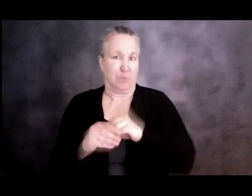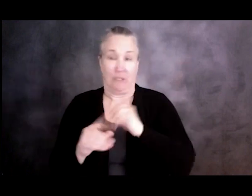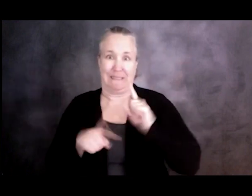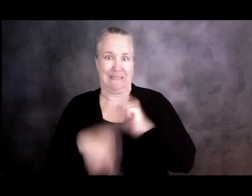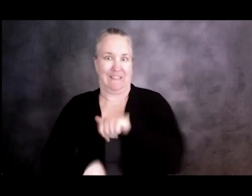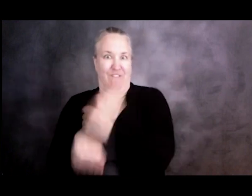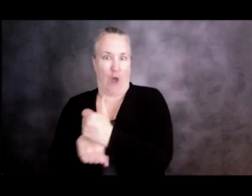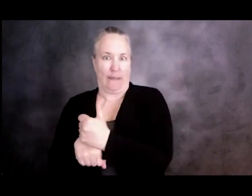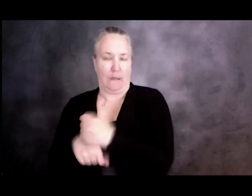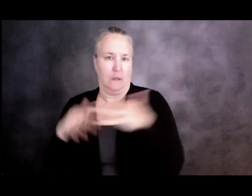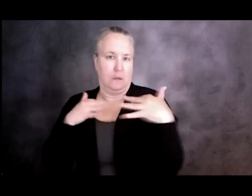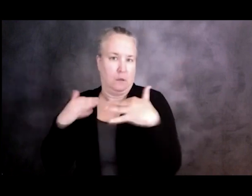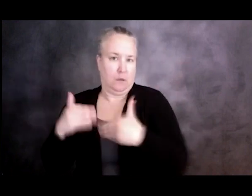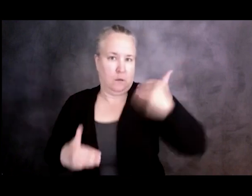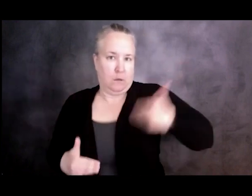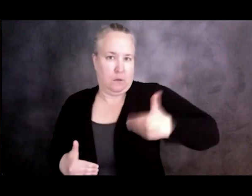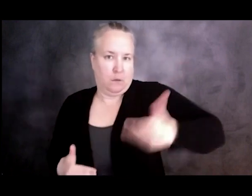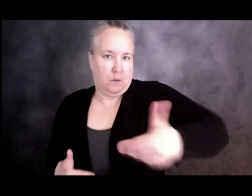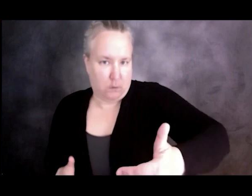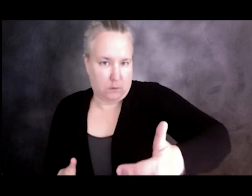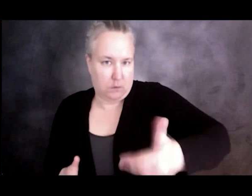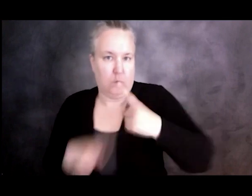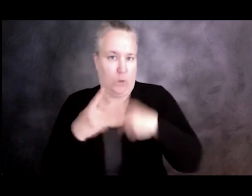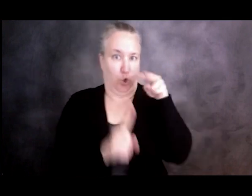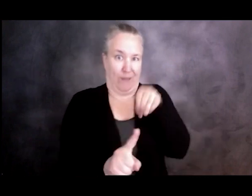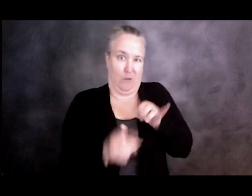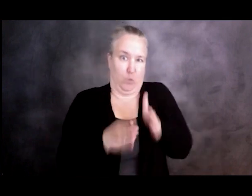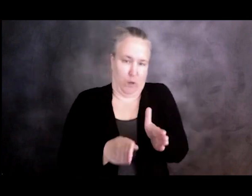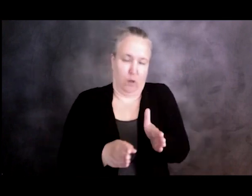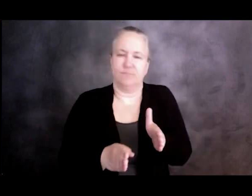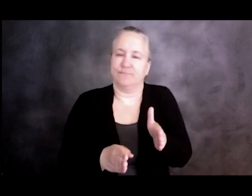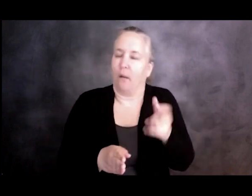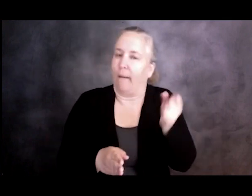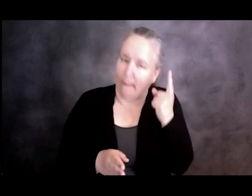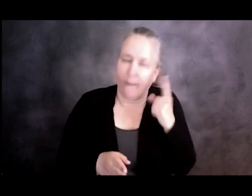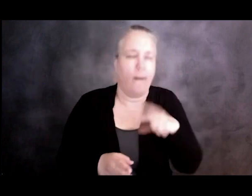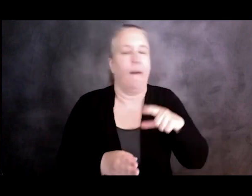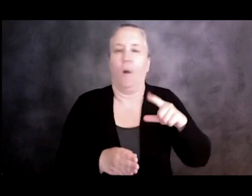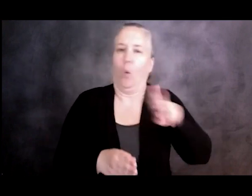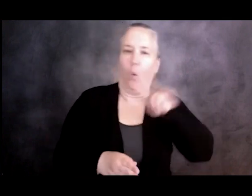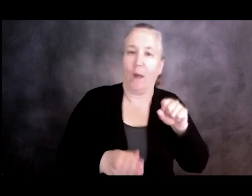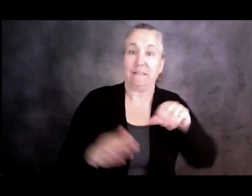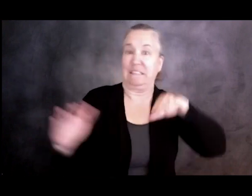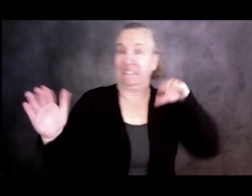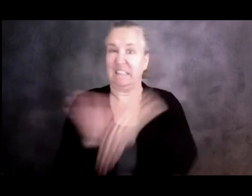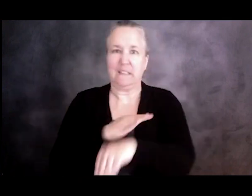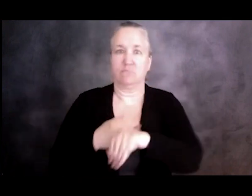And if we think about it in that fashion, it makes complete sense that the United States went into Indochina and took over the French colonial effort